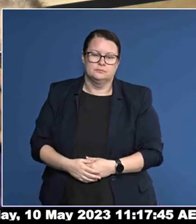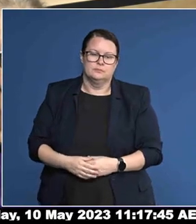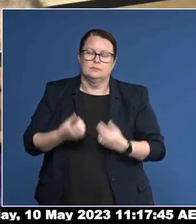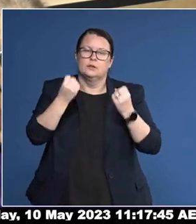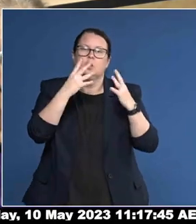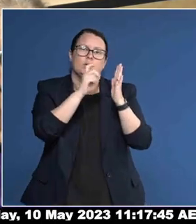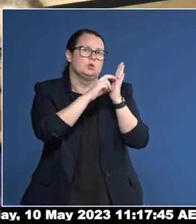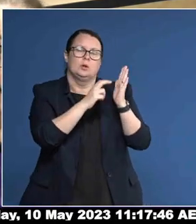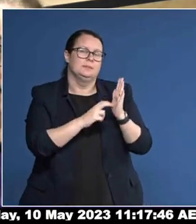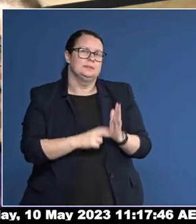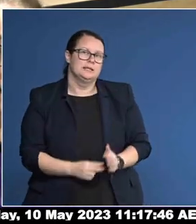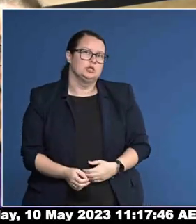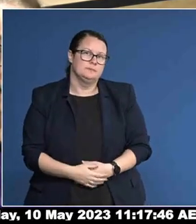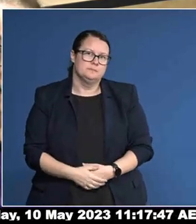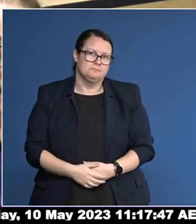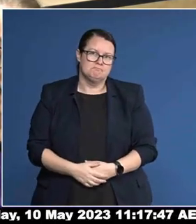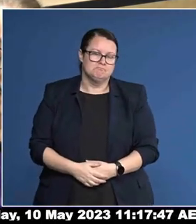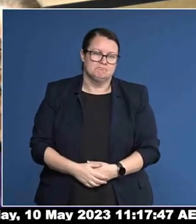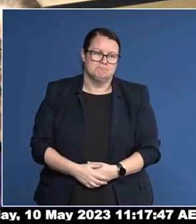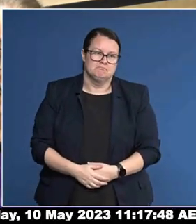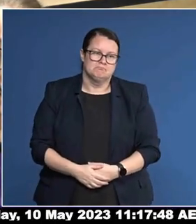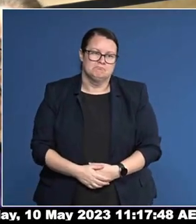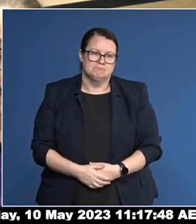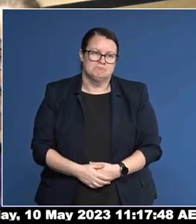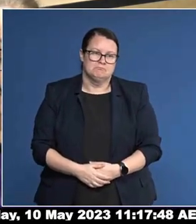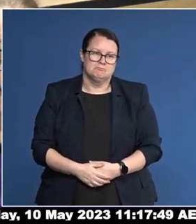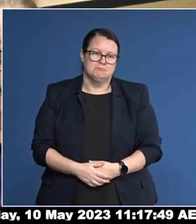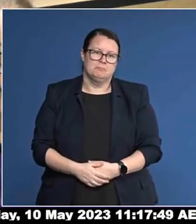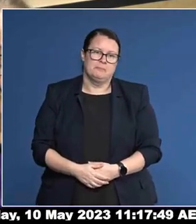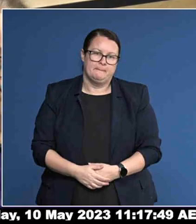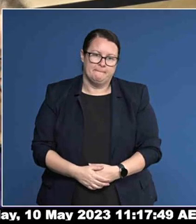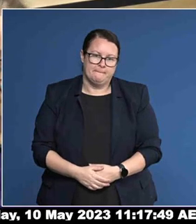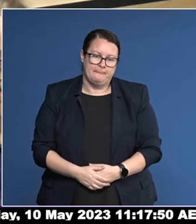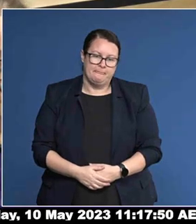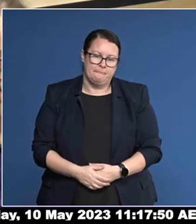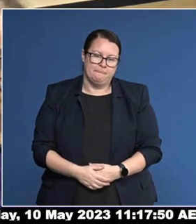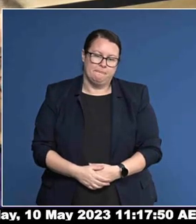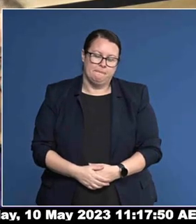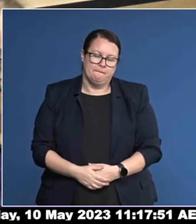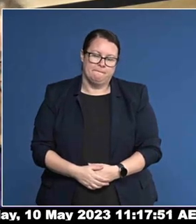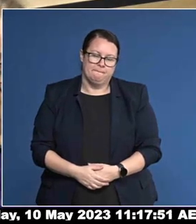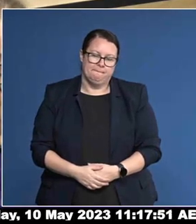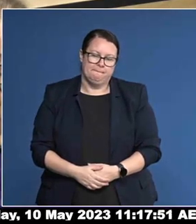In terms of school attendance during COVID, and you address this at